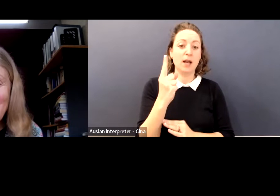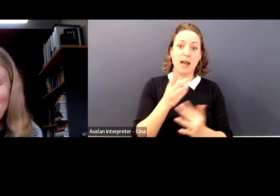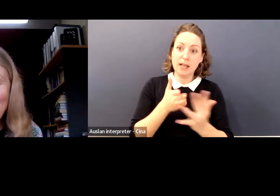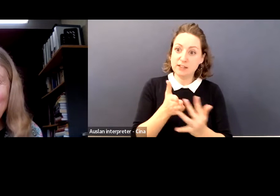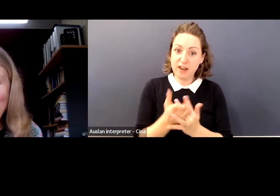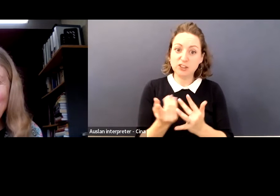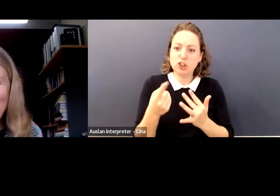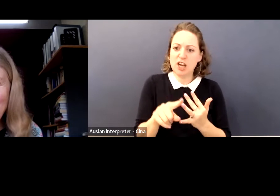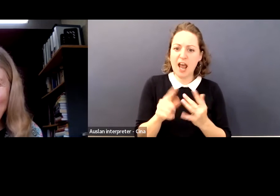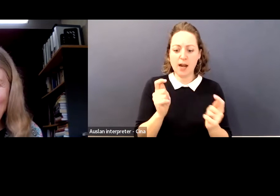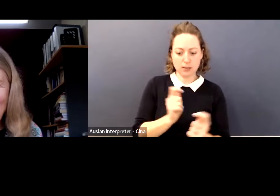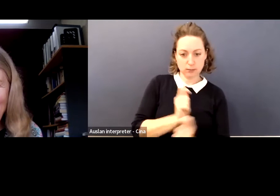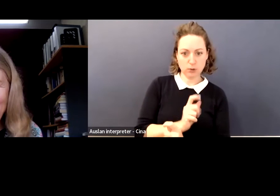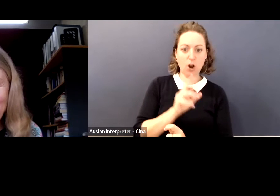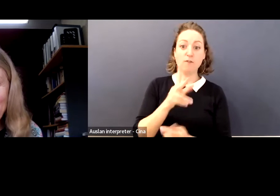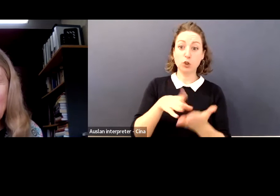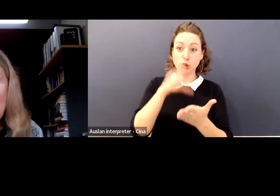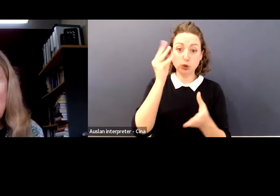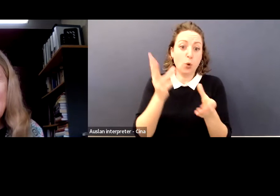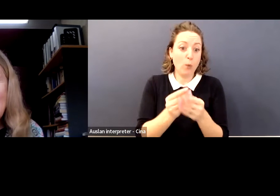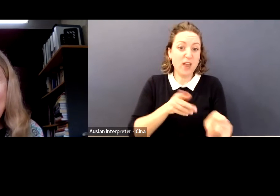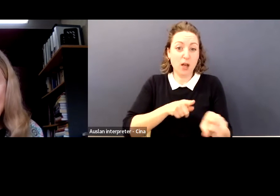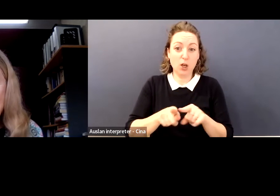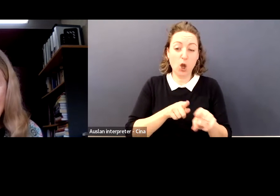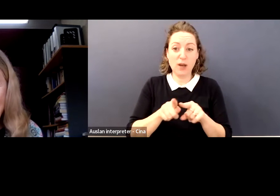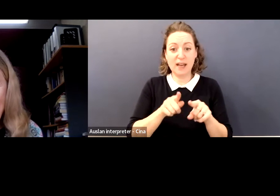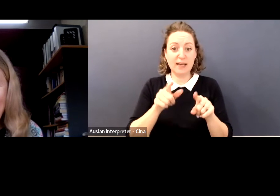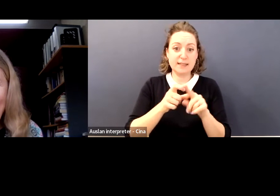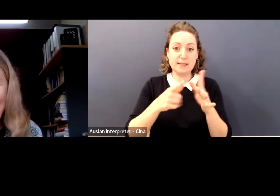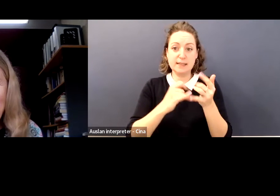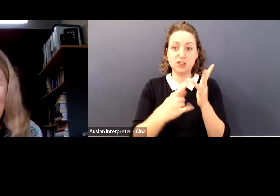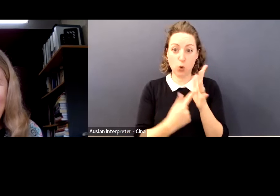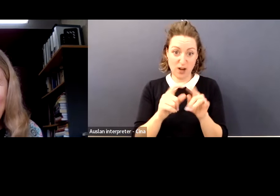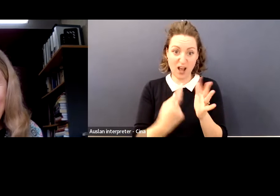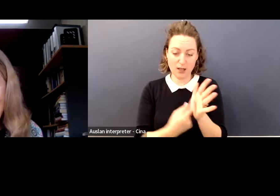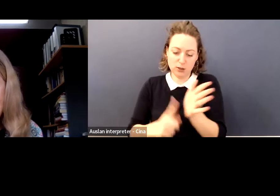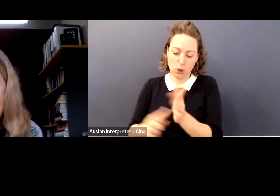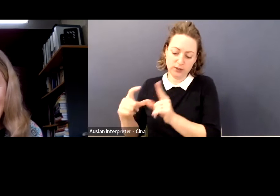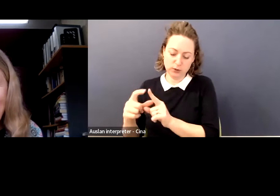that a student with a learning disorder can have. Tier two is about supporting students potentially